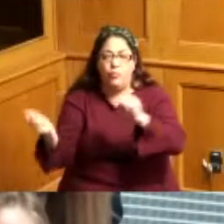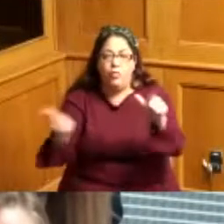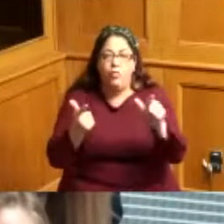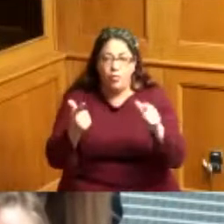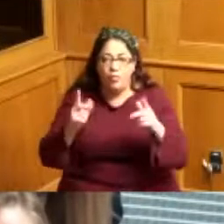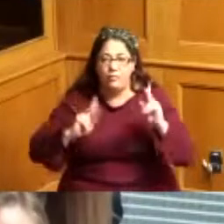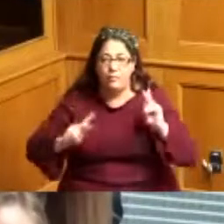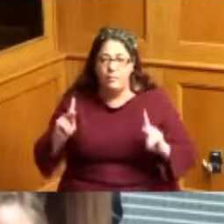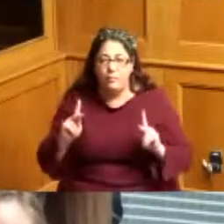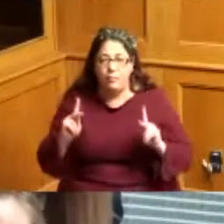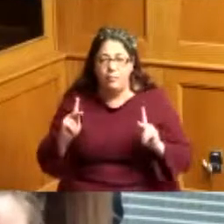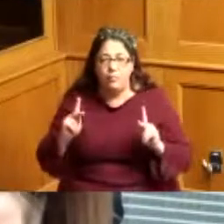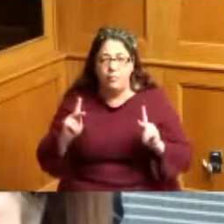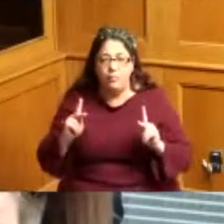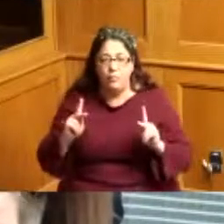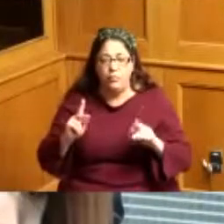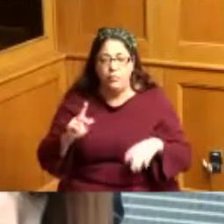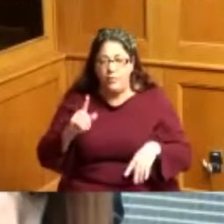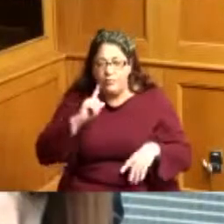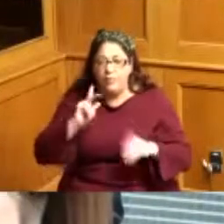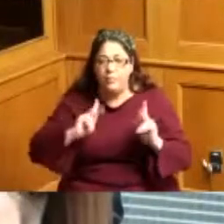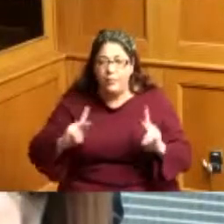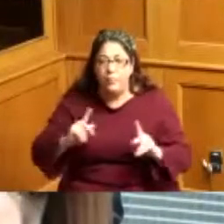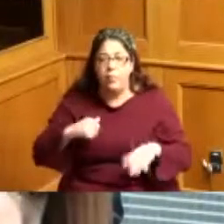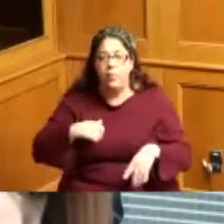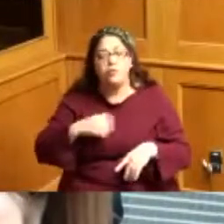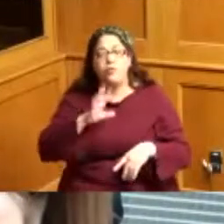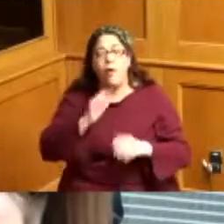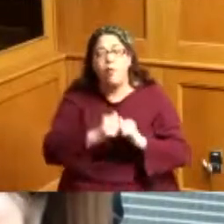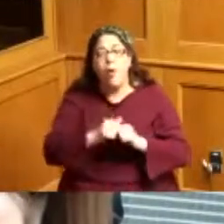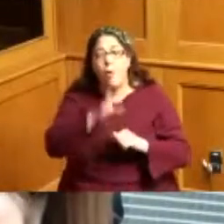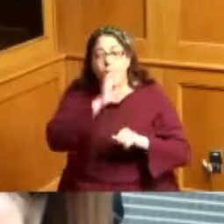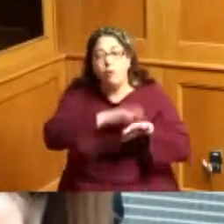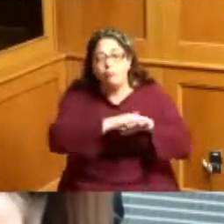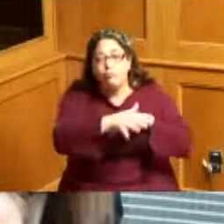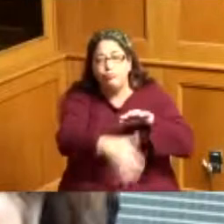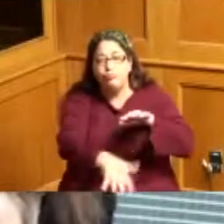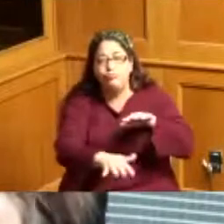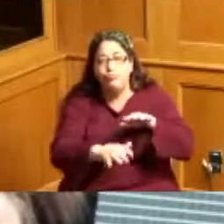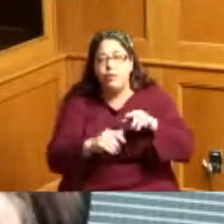the costs associated with treatment of sewage and the flows during rain events